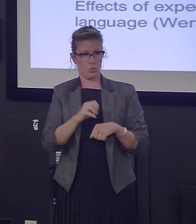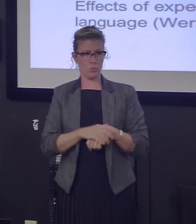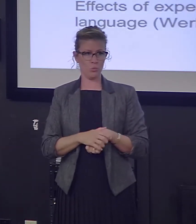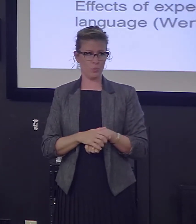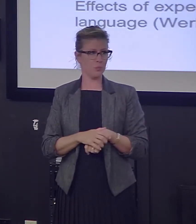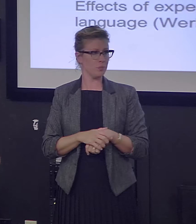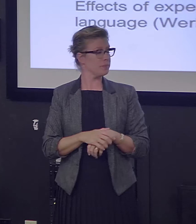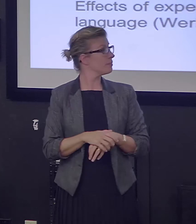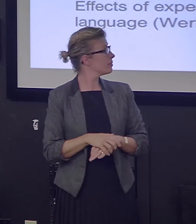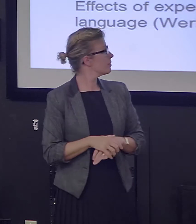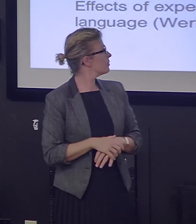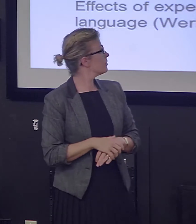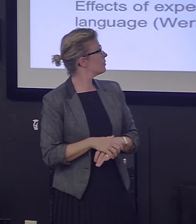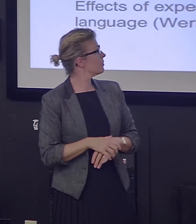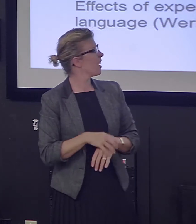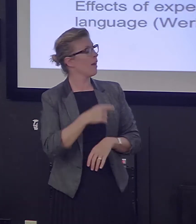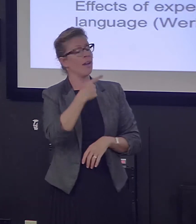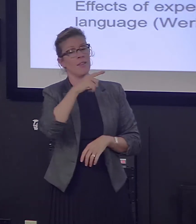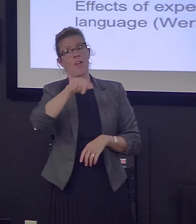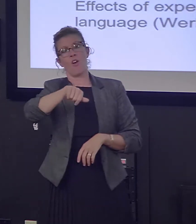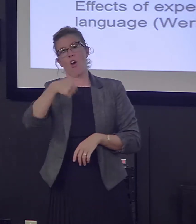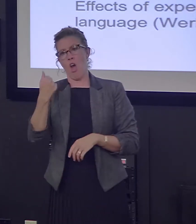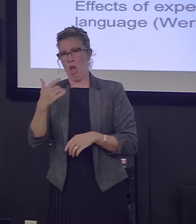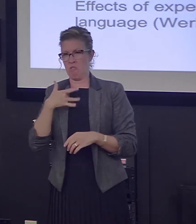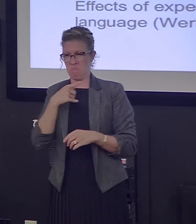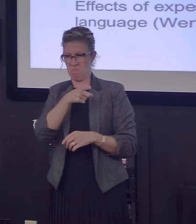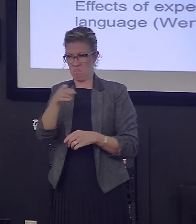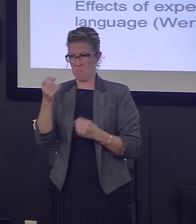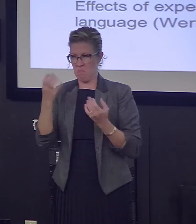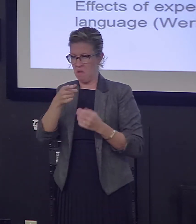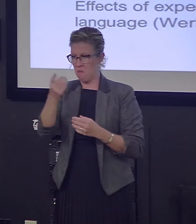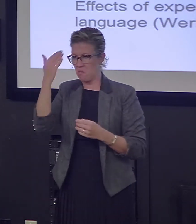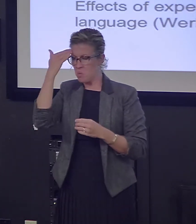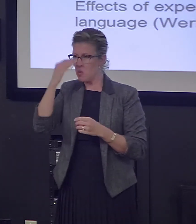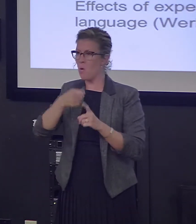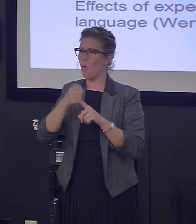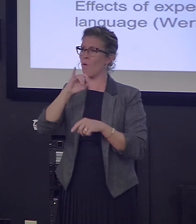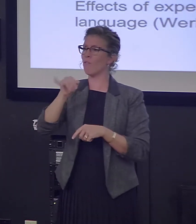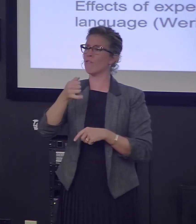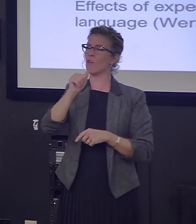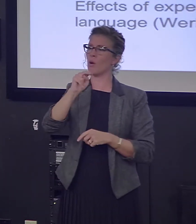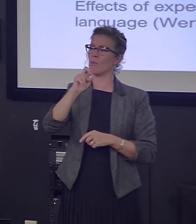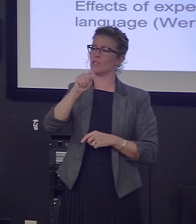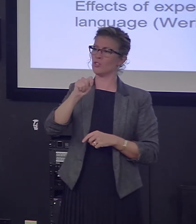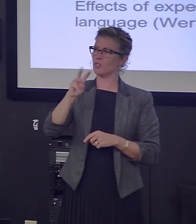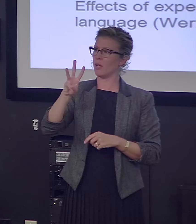The other aspect, which I'm sure you all know about is Janet Worker's work in which she finds that